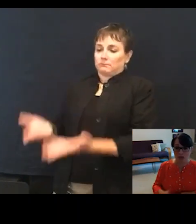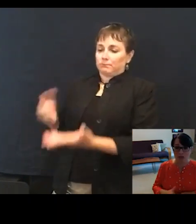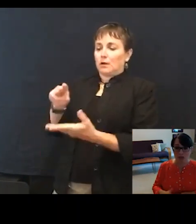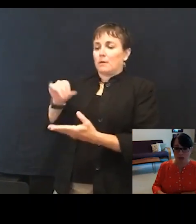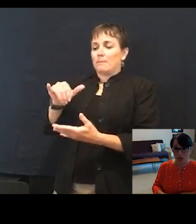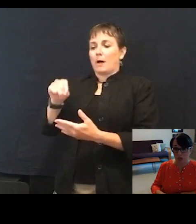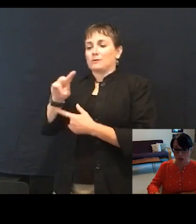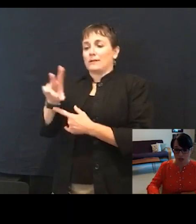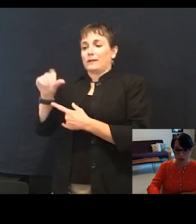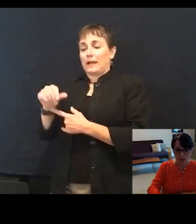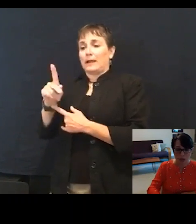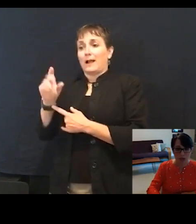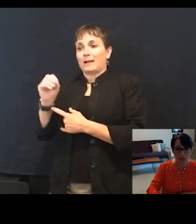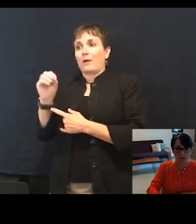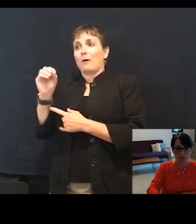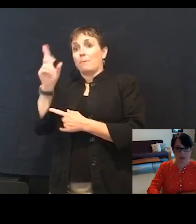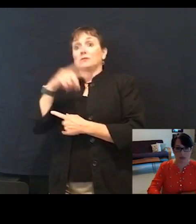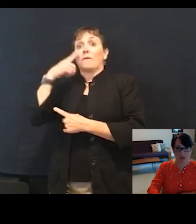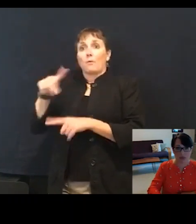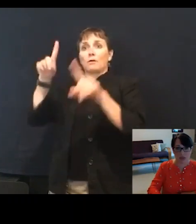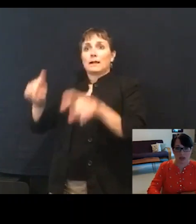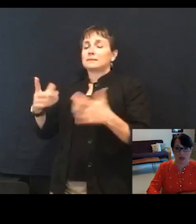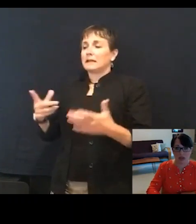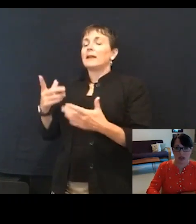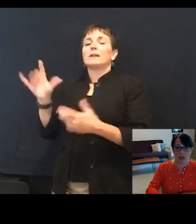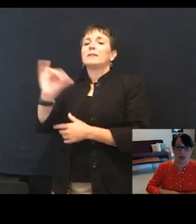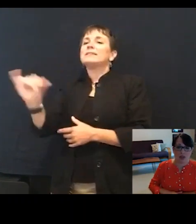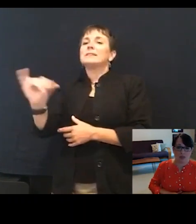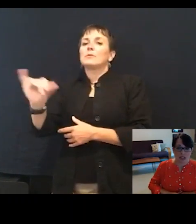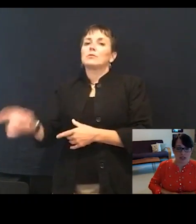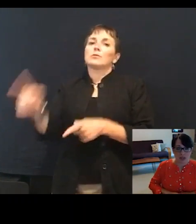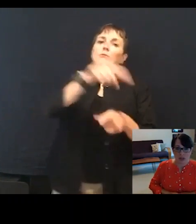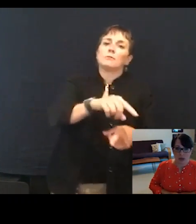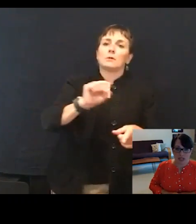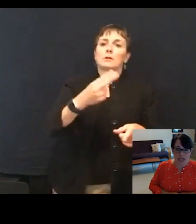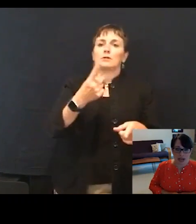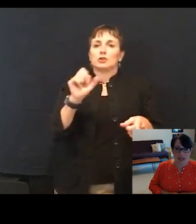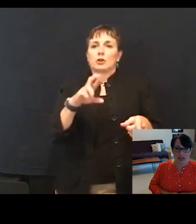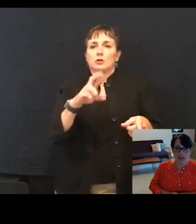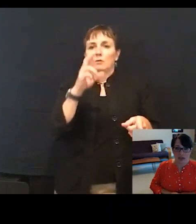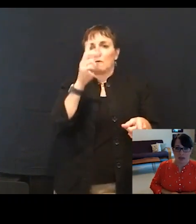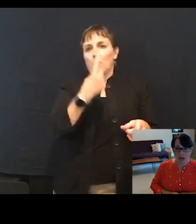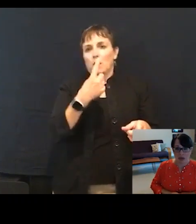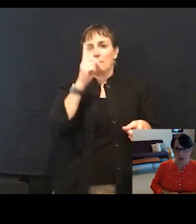of the shaker-1 mouse model. But still, we wanted to ask, is there a better way